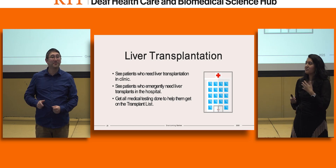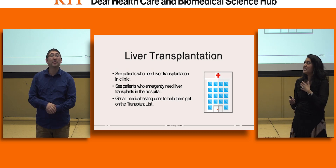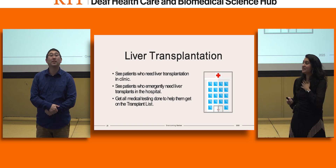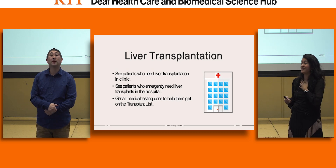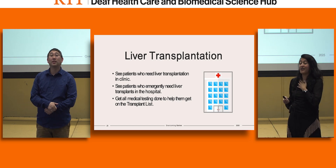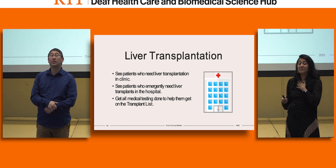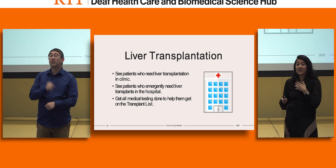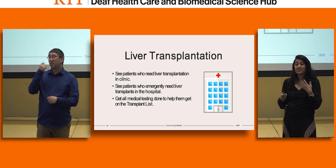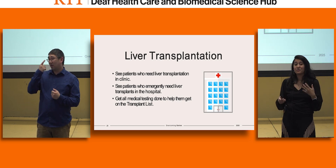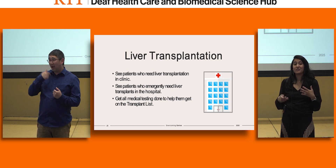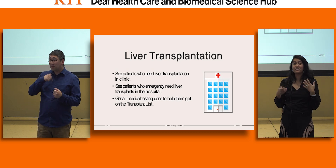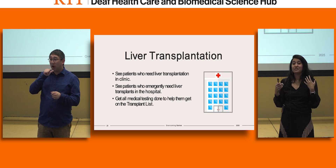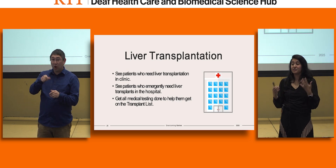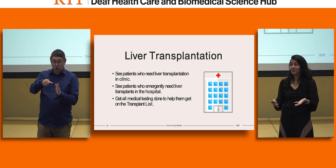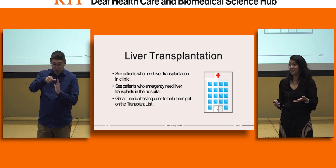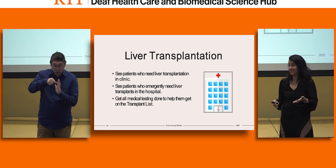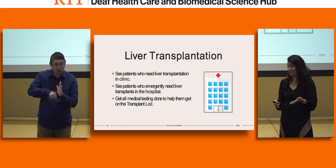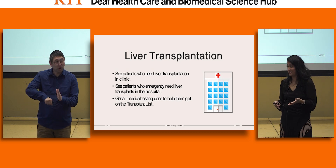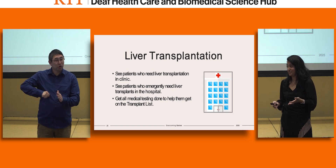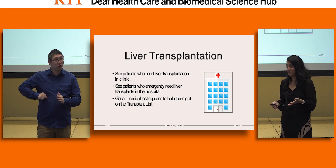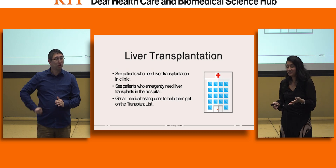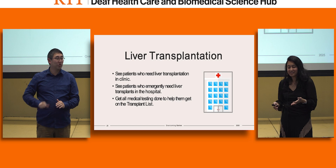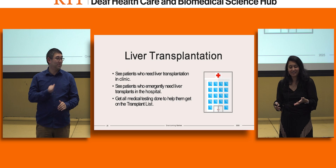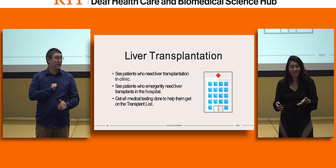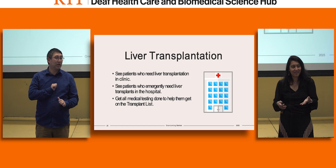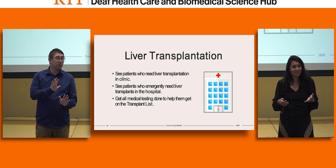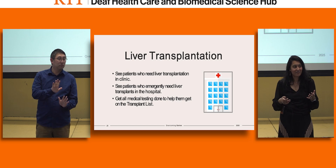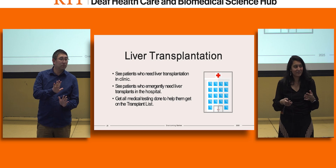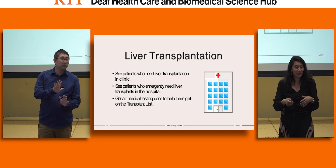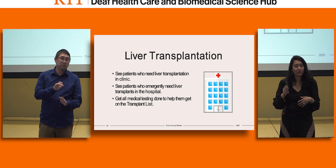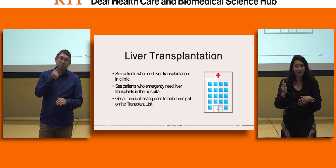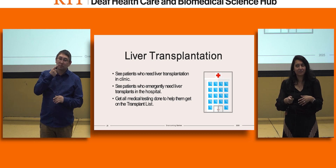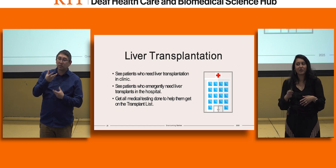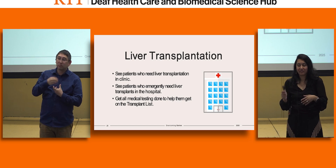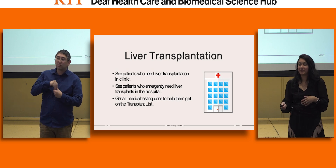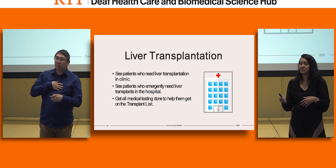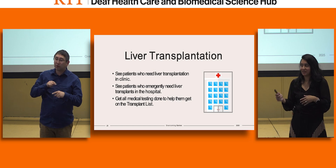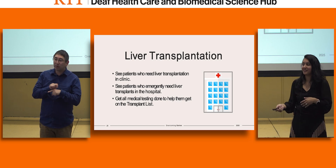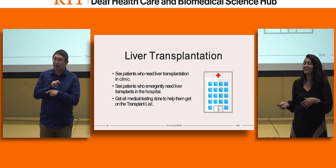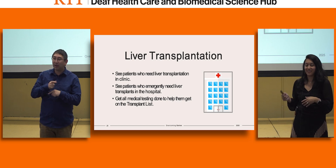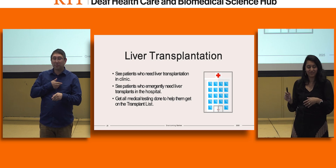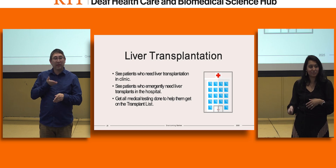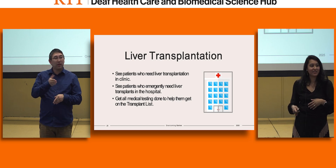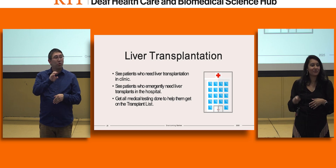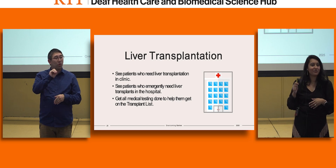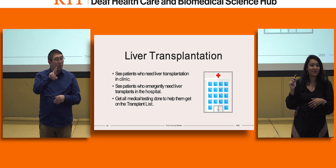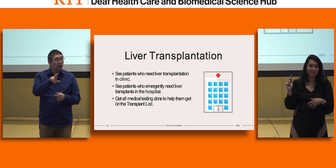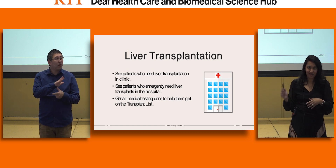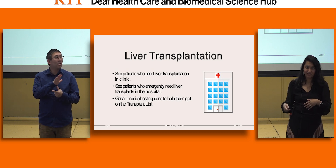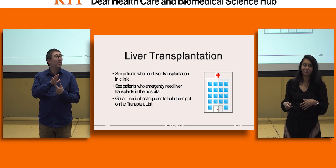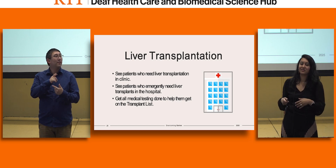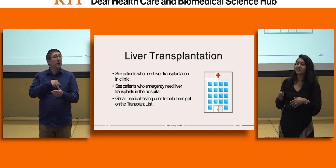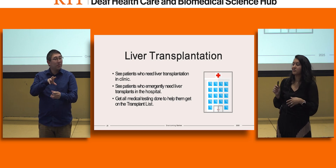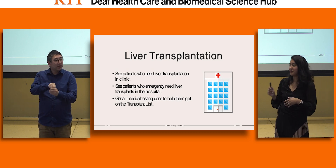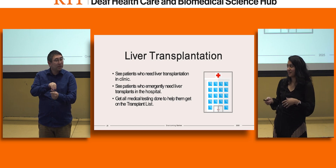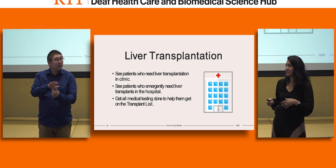I'm not the one doing the surgeries, though that is part of my training-- I have to be in the OR-- I have to participate--